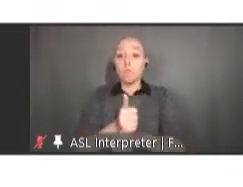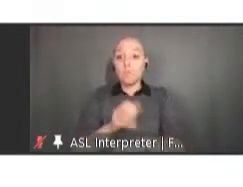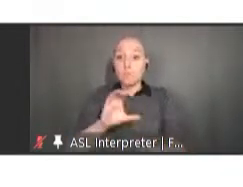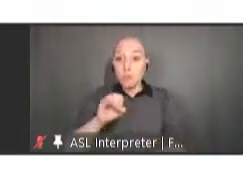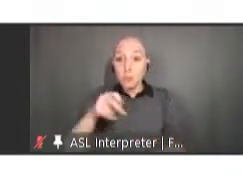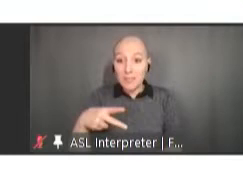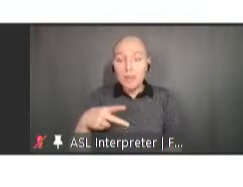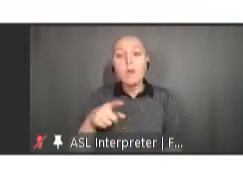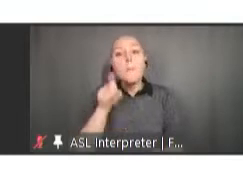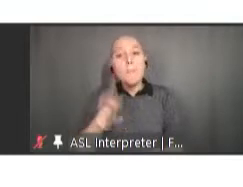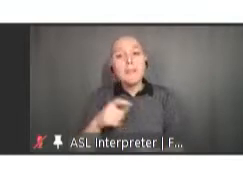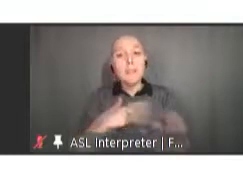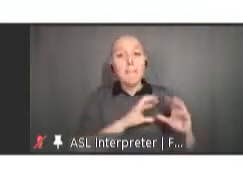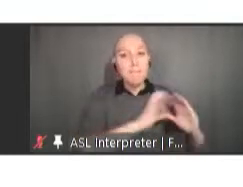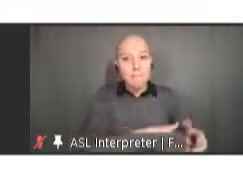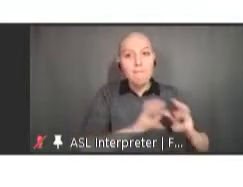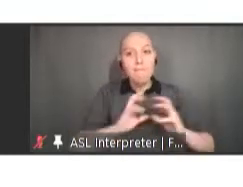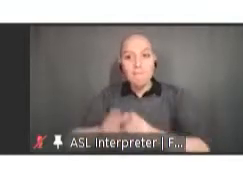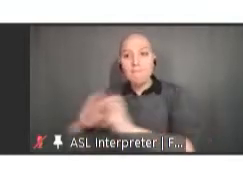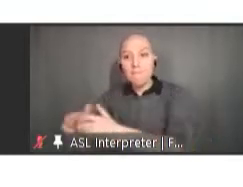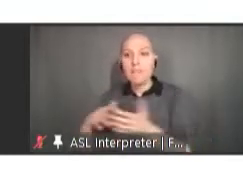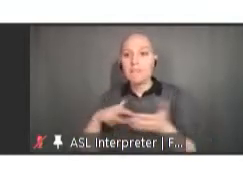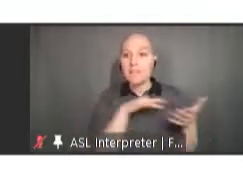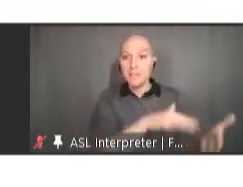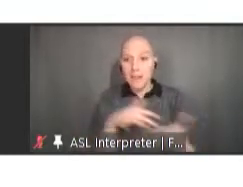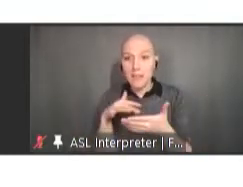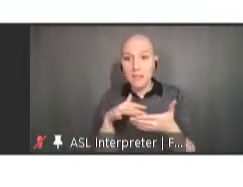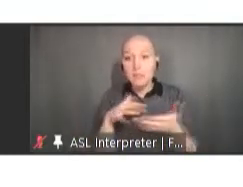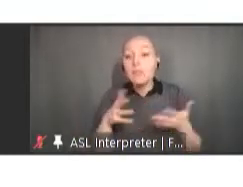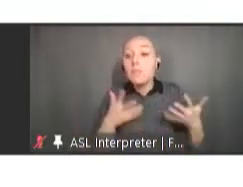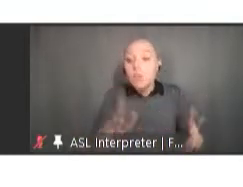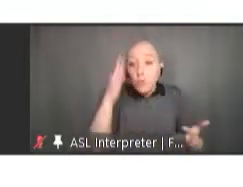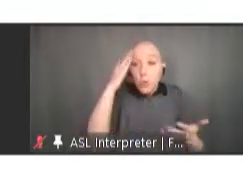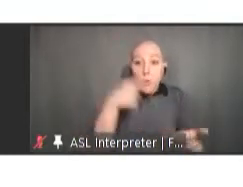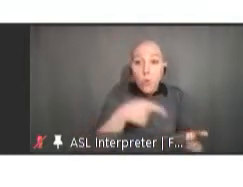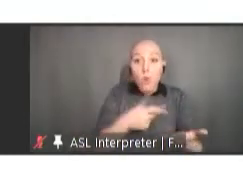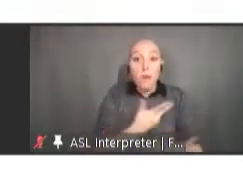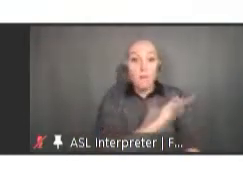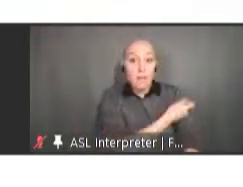where it's known whether or not vaccinated individuals have or have not become infected